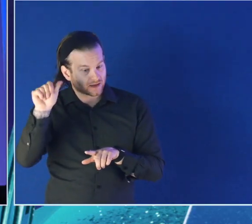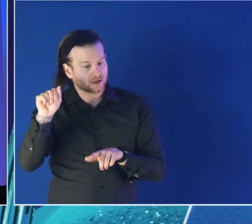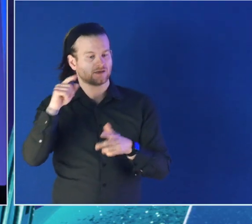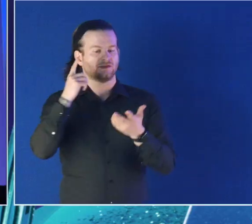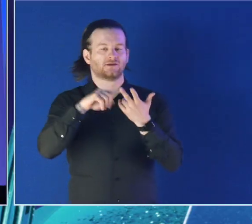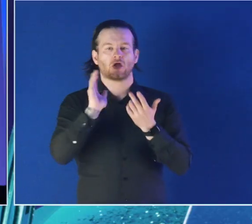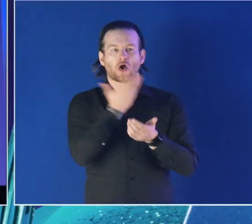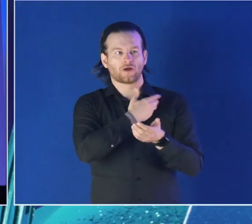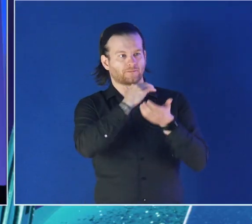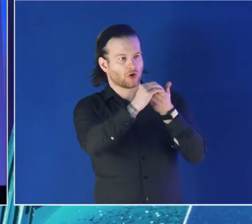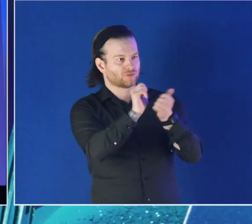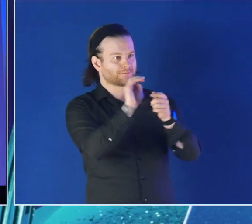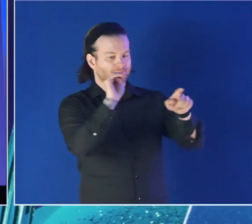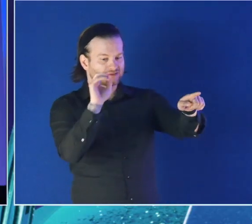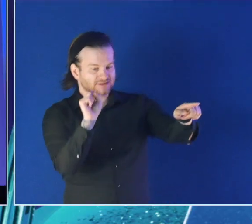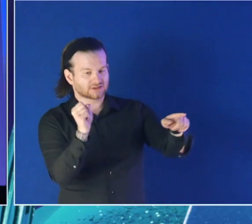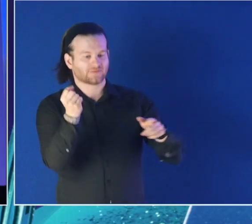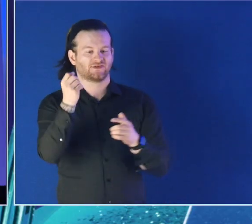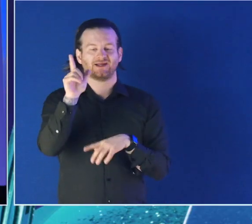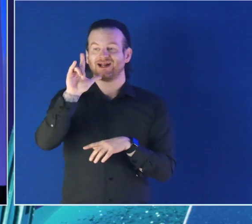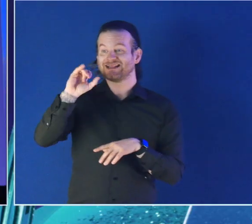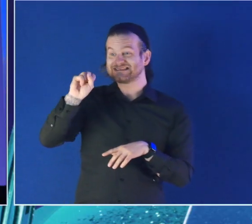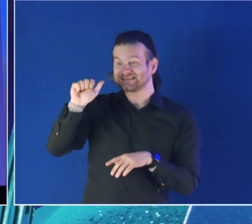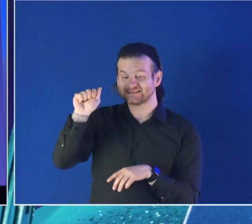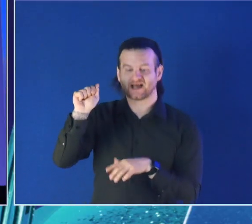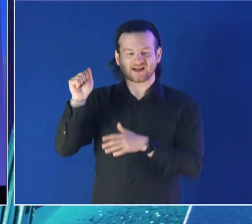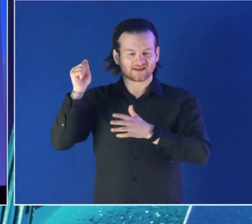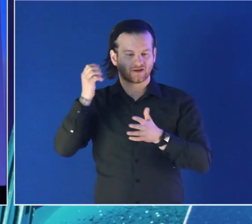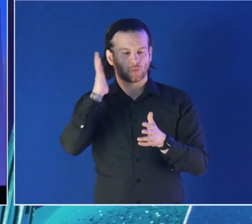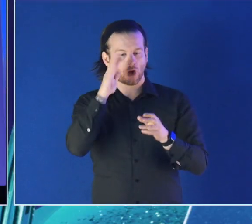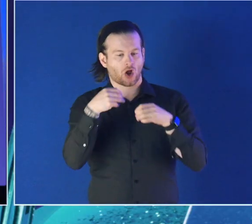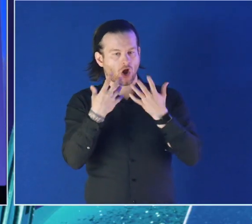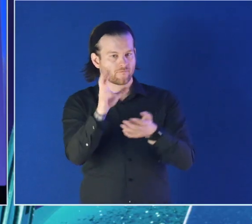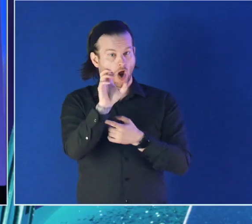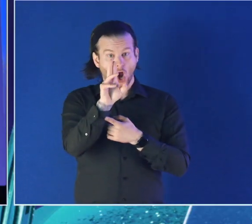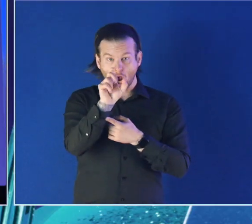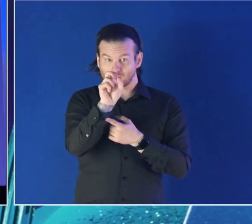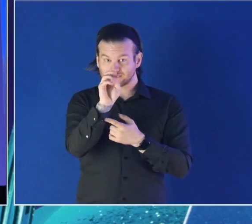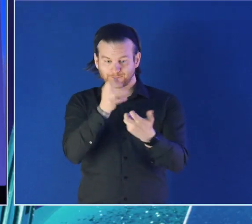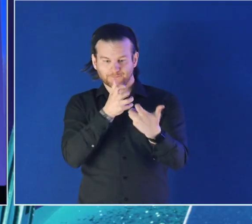by the end of the fall. So we're really super excited because we can't do it by ourselves.